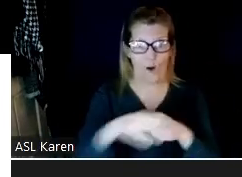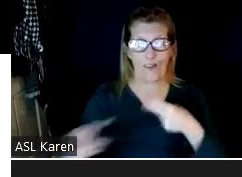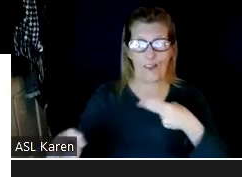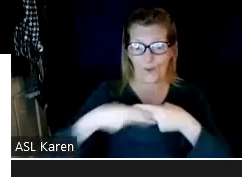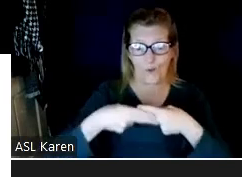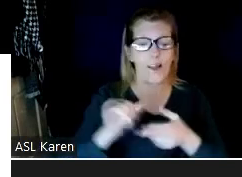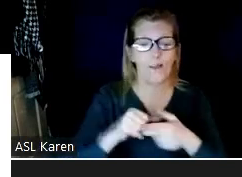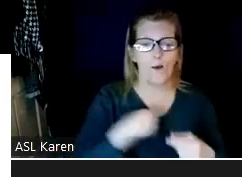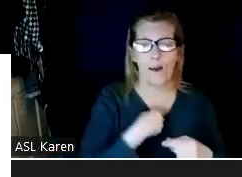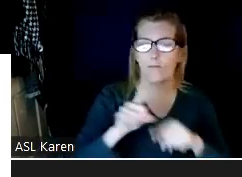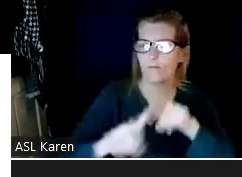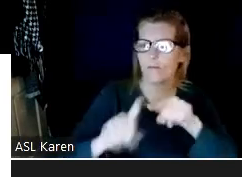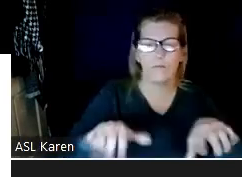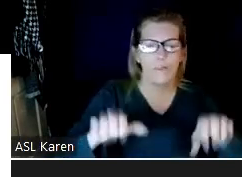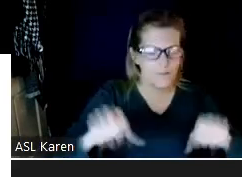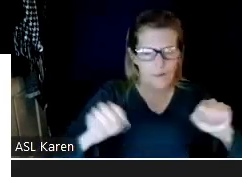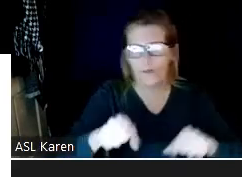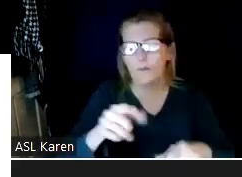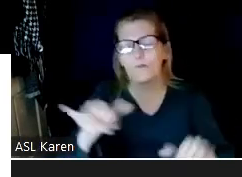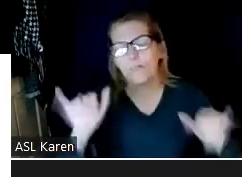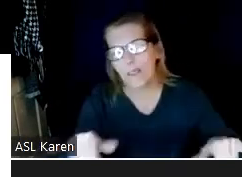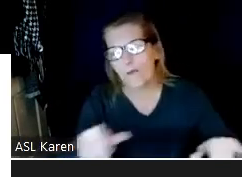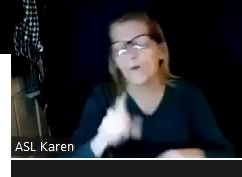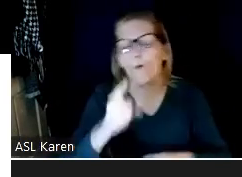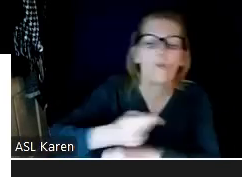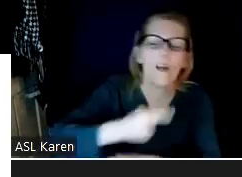all of the capabilities you've come accustomed to in your regular business interactions.